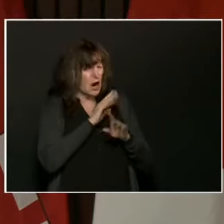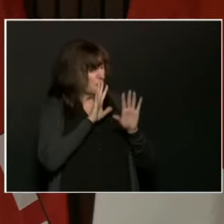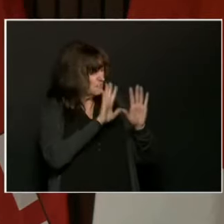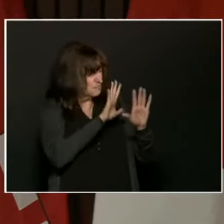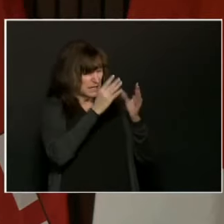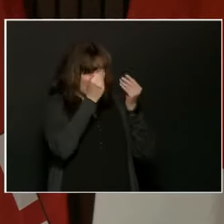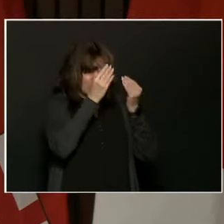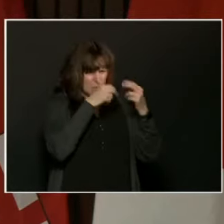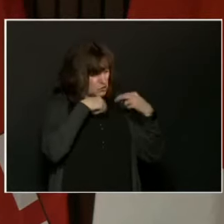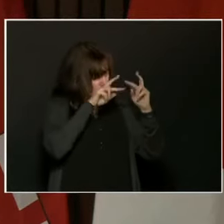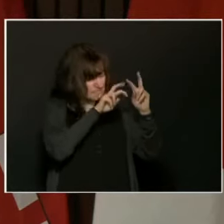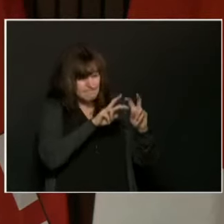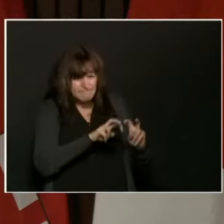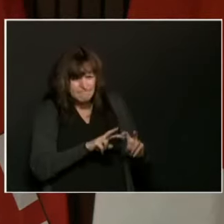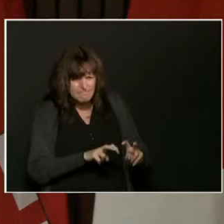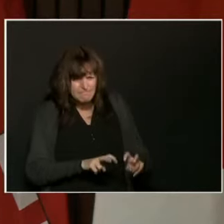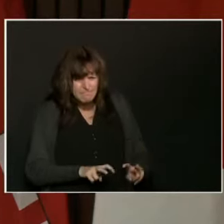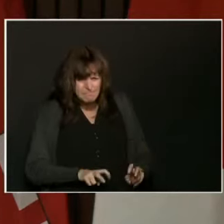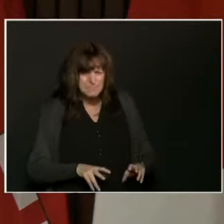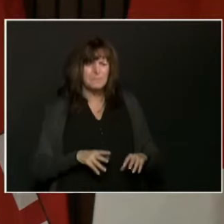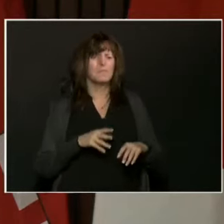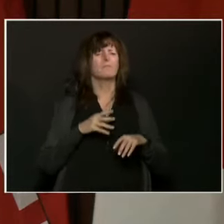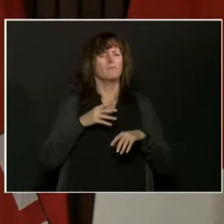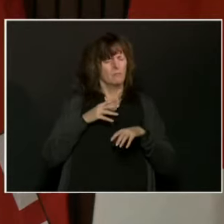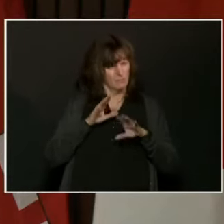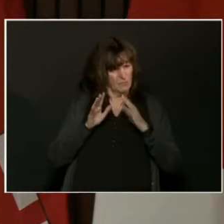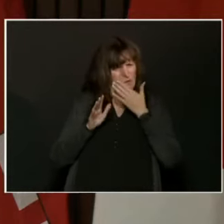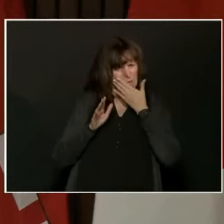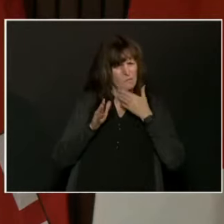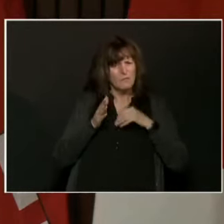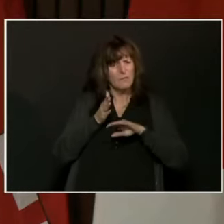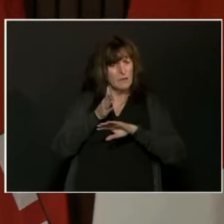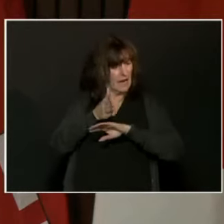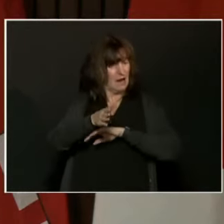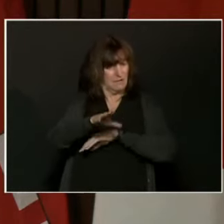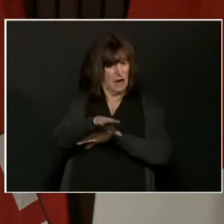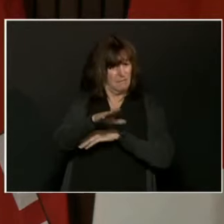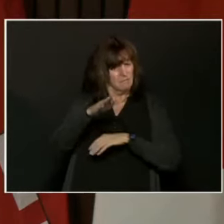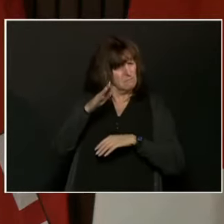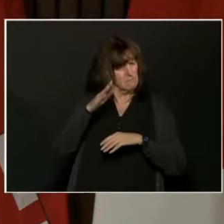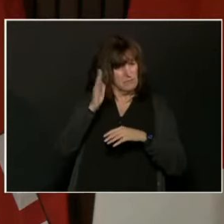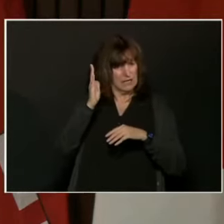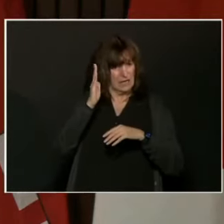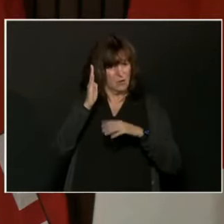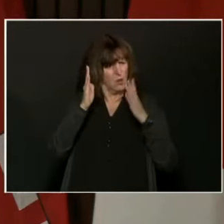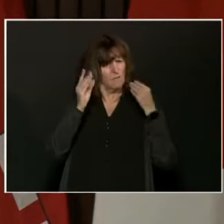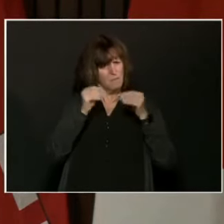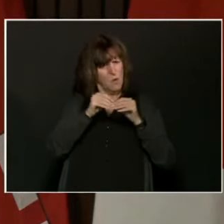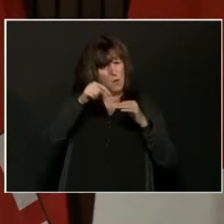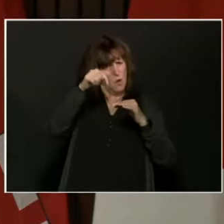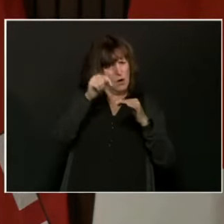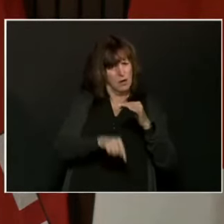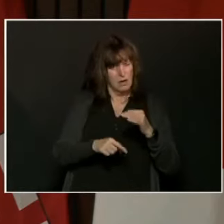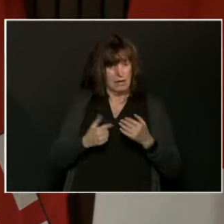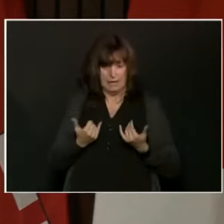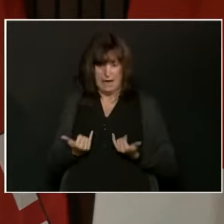HEALTH ONTARIO, WE ARE WORKING TO UNDERSTAND WHAT IS HAPPENING IN THE DATA, IN THE NEXT TIME